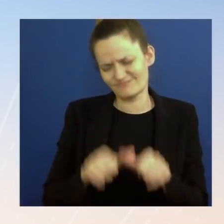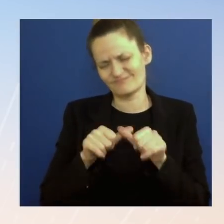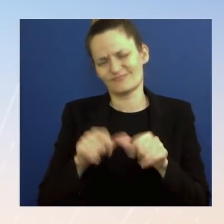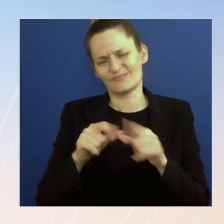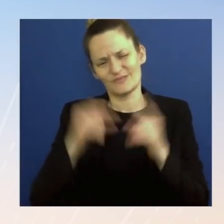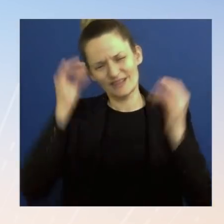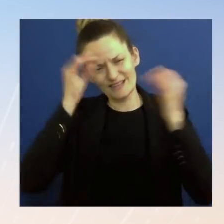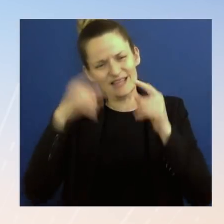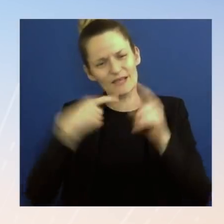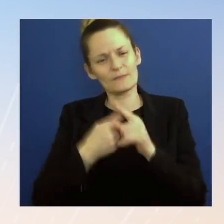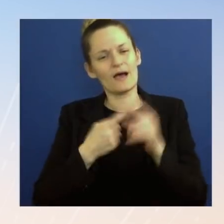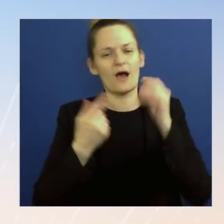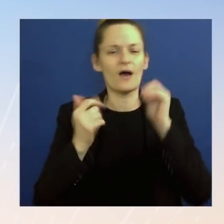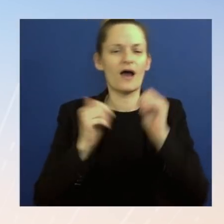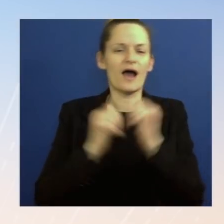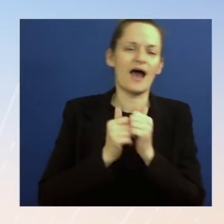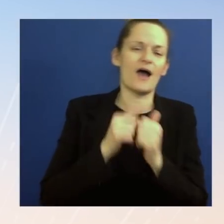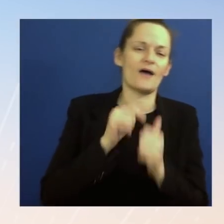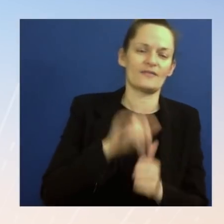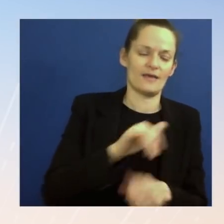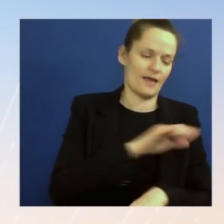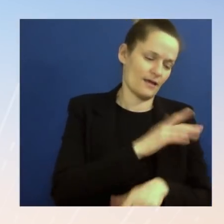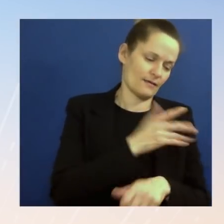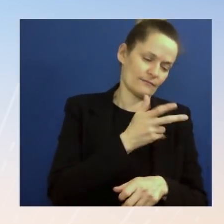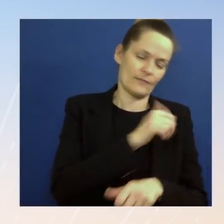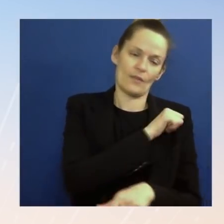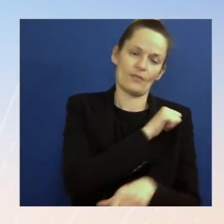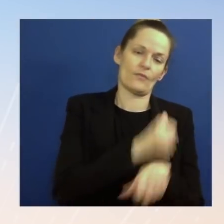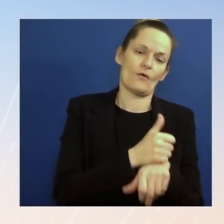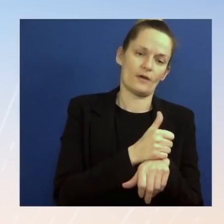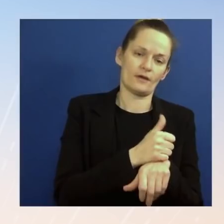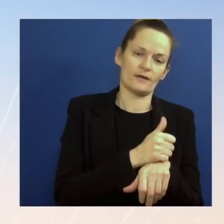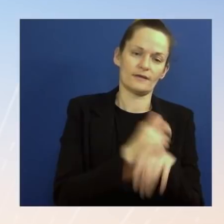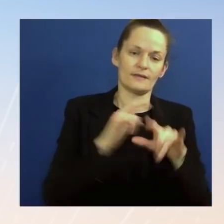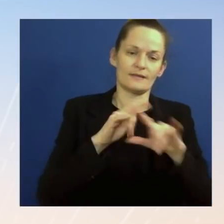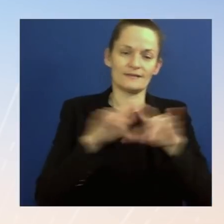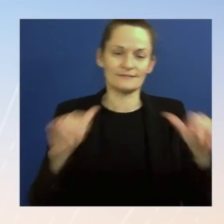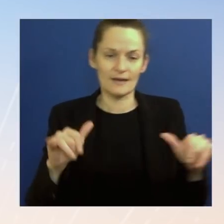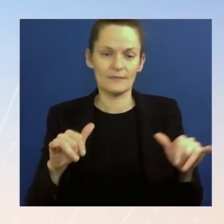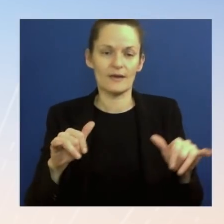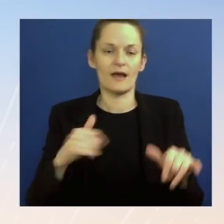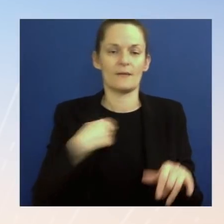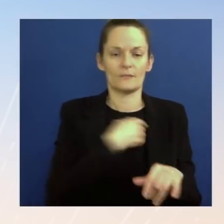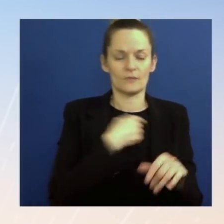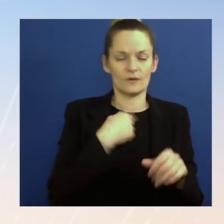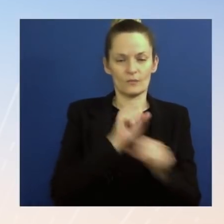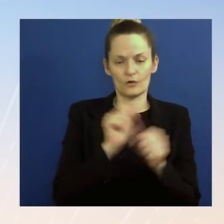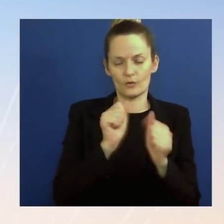to see what we can move through there as well. The Press: And I take it that there's no update beyond the legal review